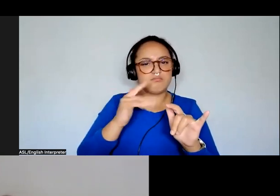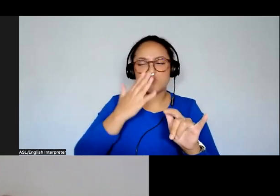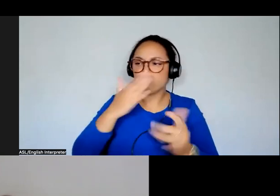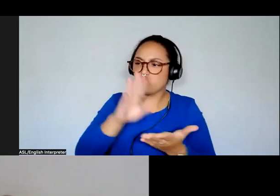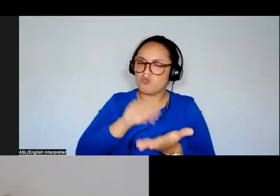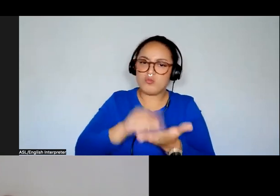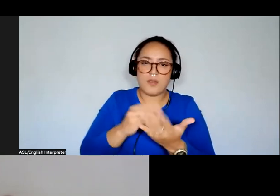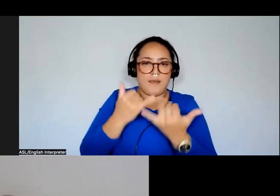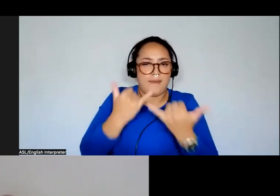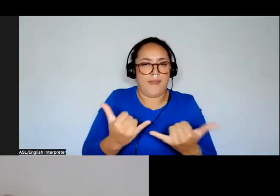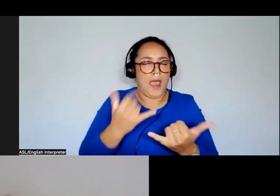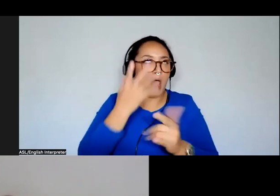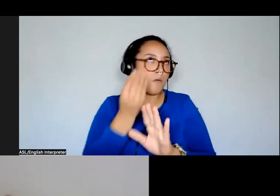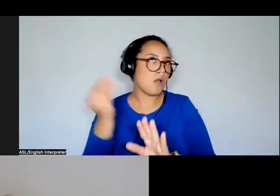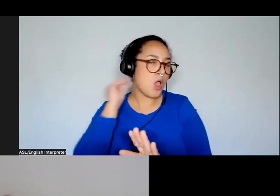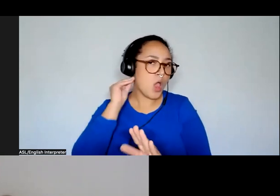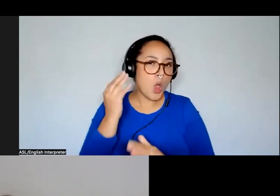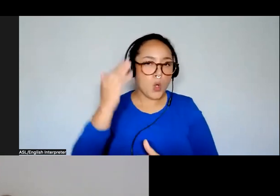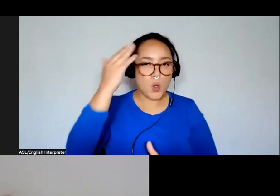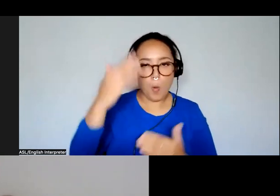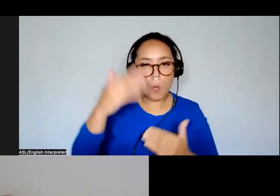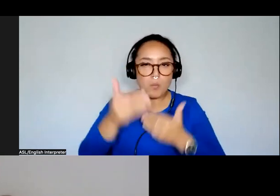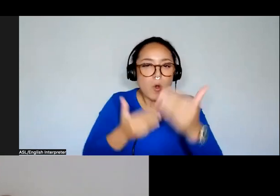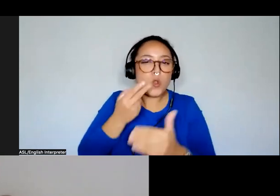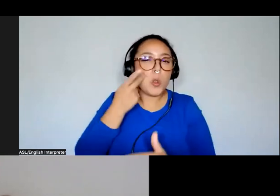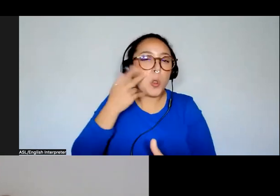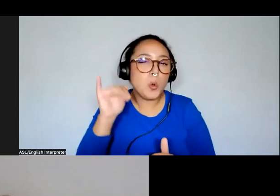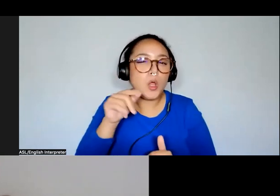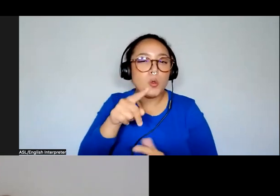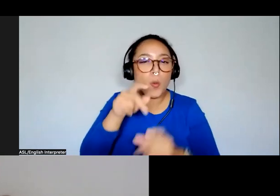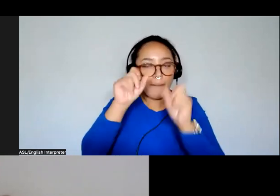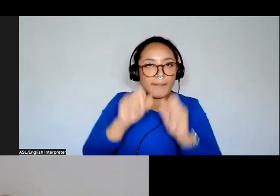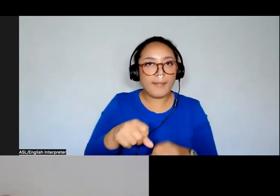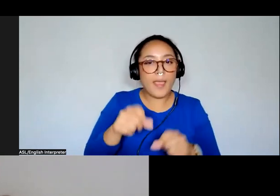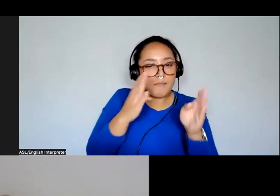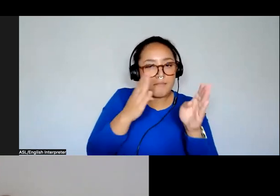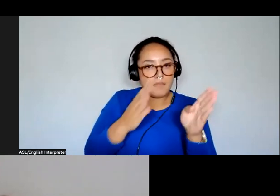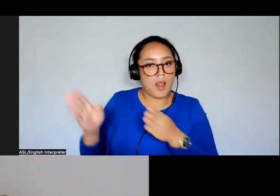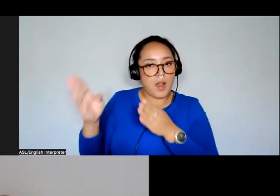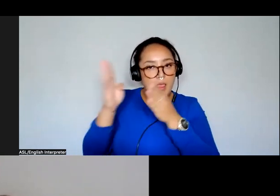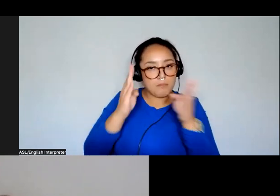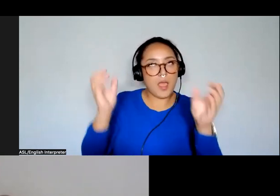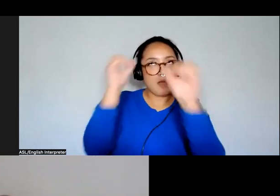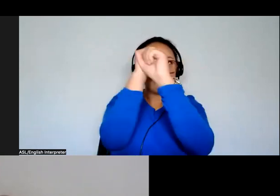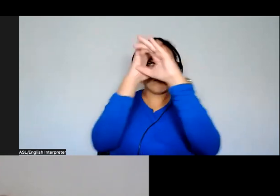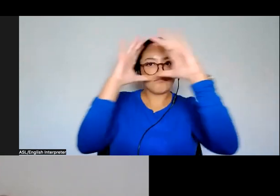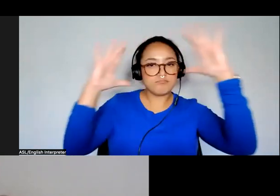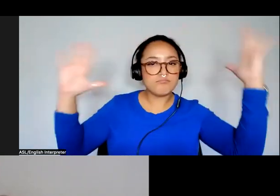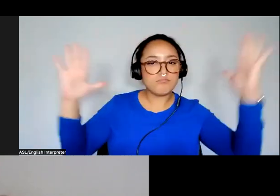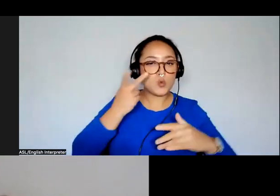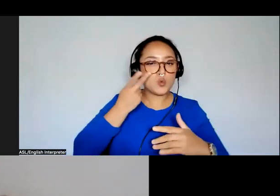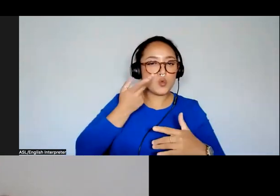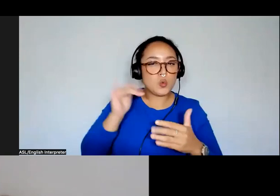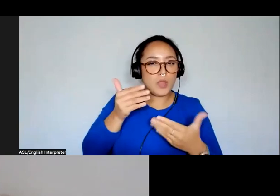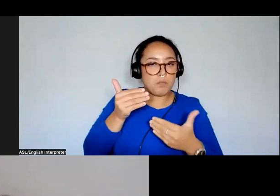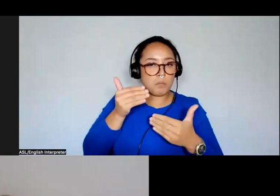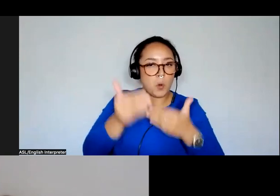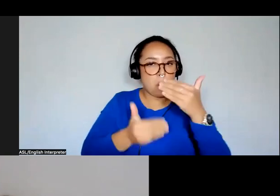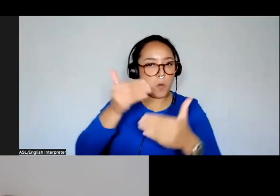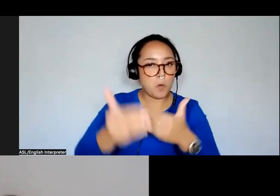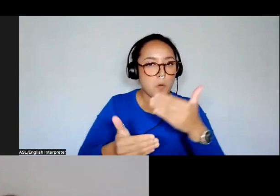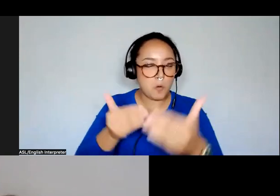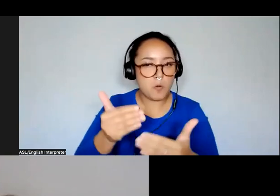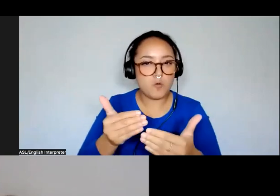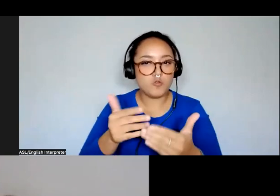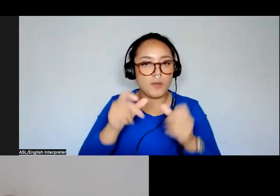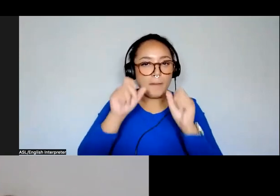now so that you can really plan for your work and you can really budget not like money budget